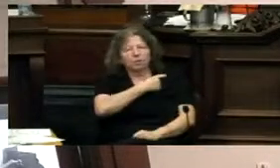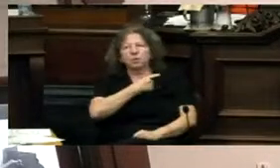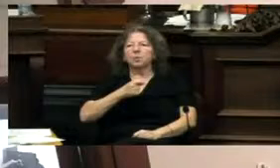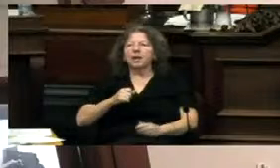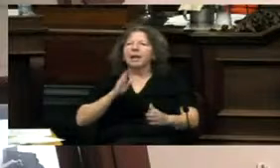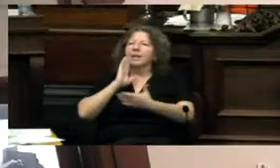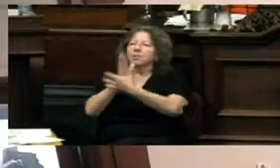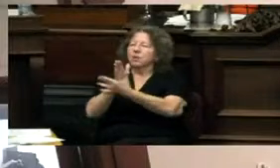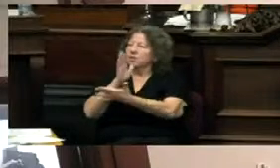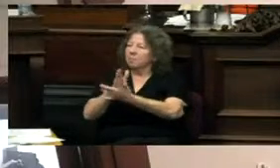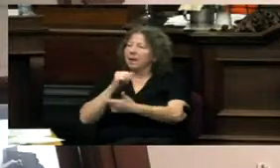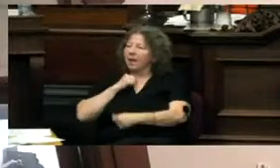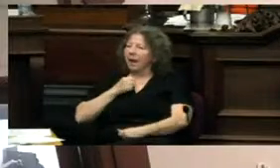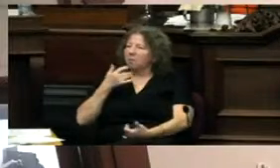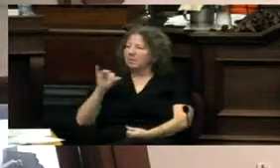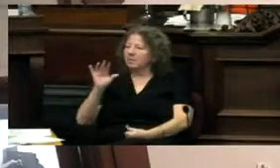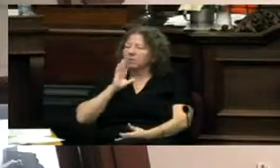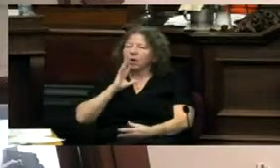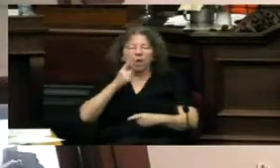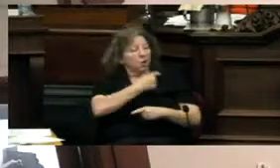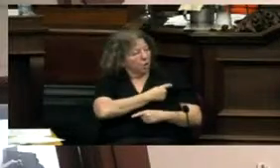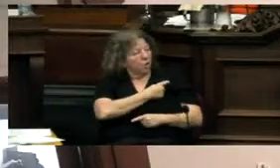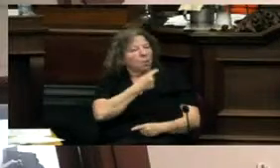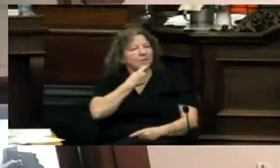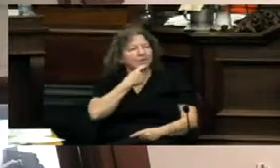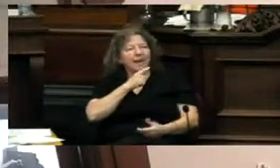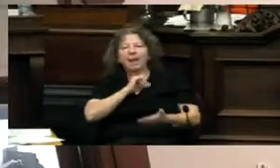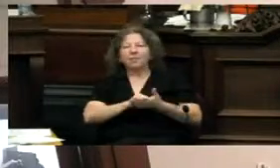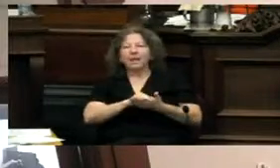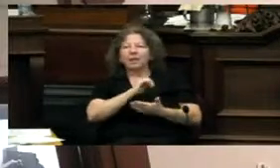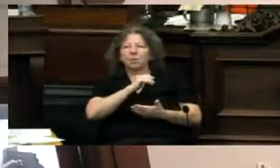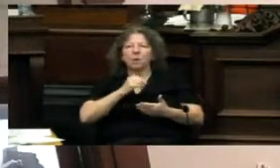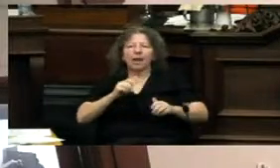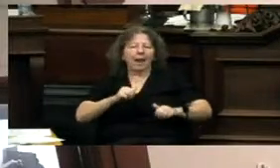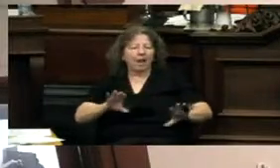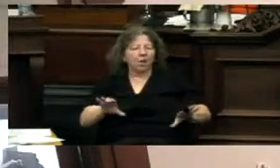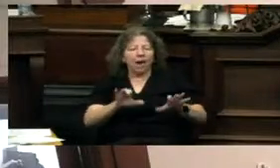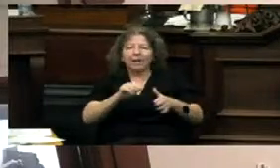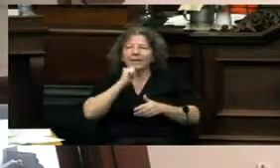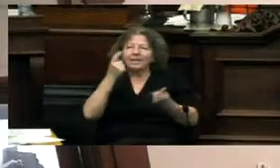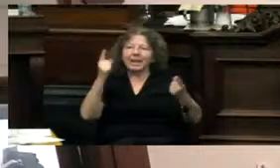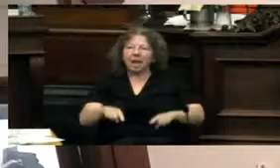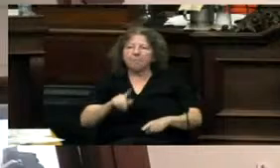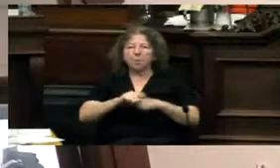action on the floor. It's really not because I emailed you. I definitely emailed you and we